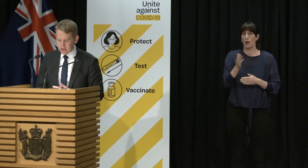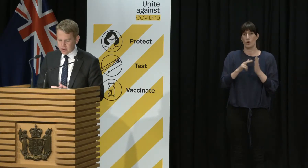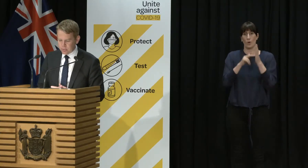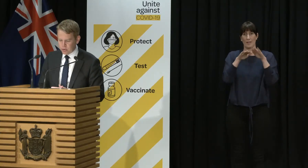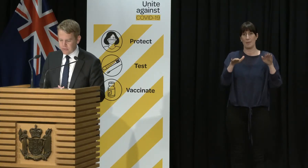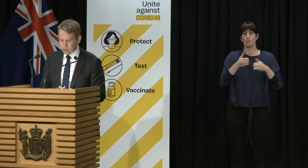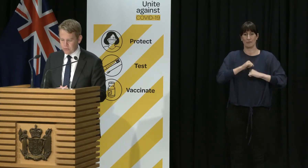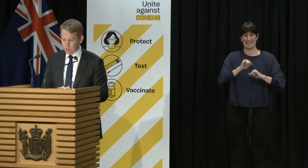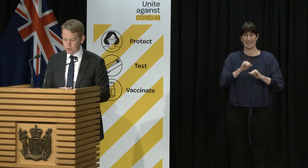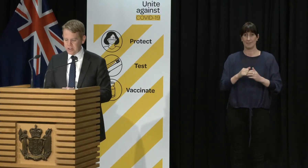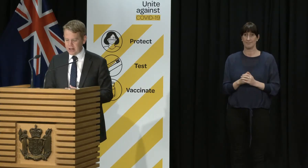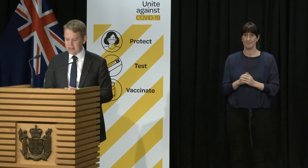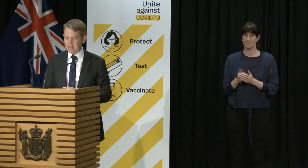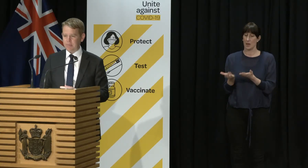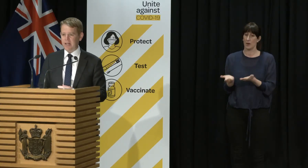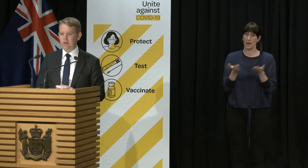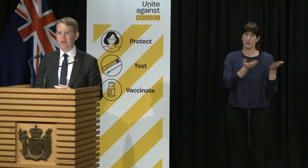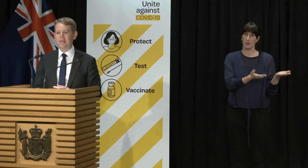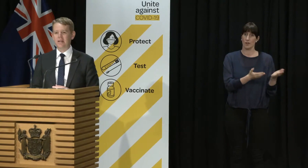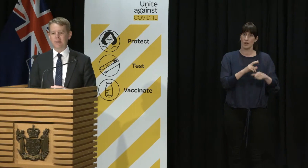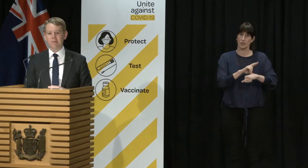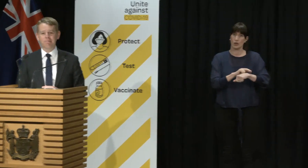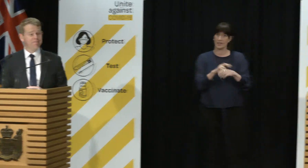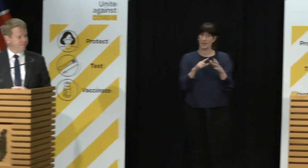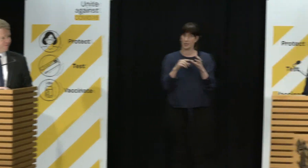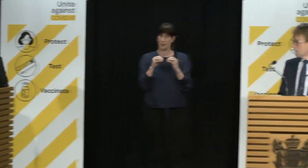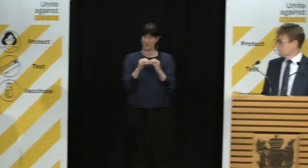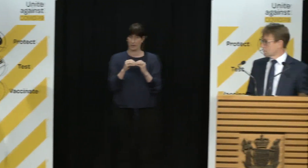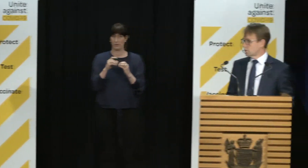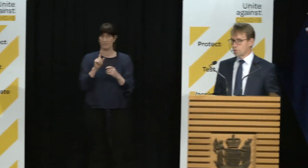1000 -- 1482 vaccines have been delivered yesterday.